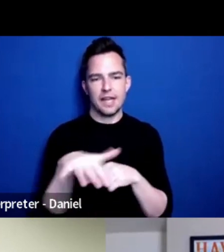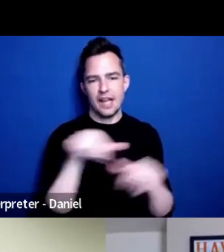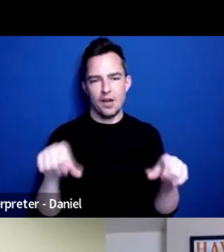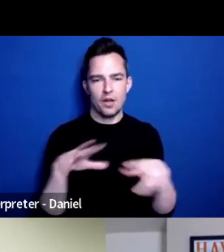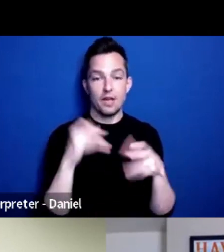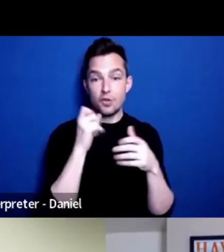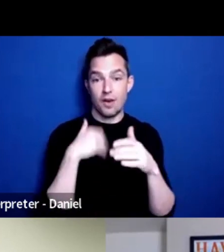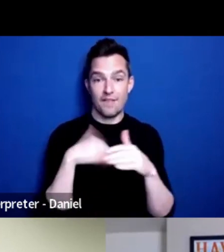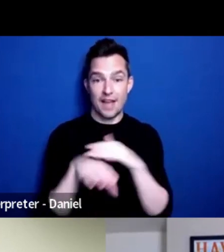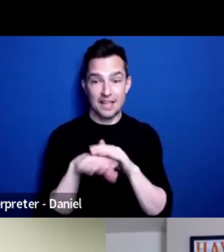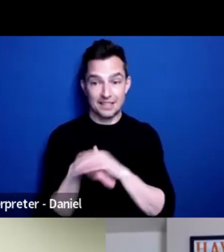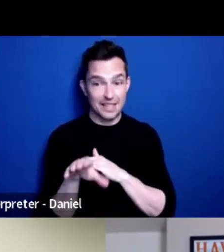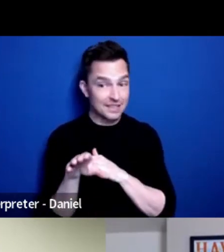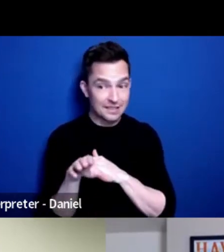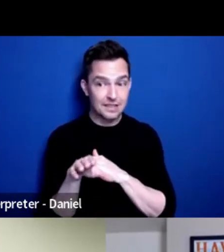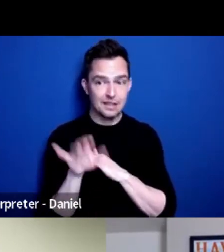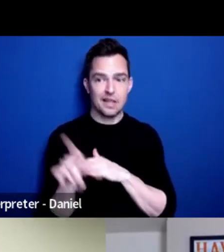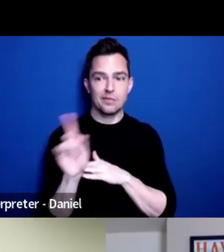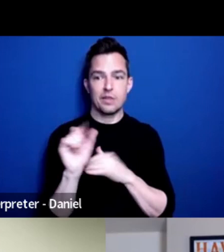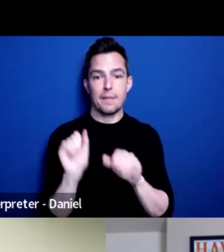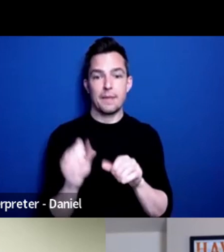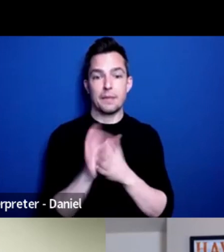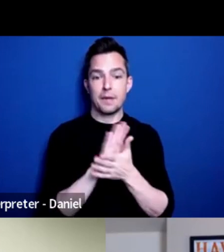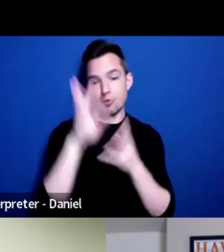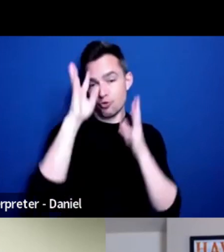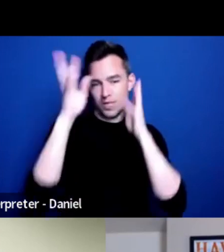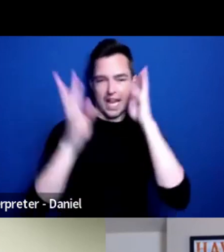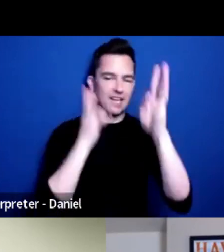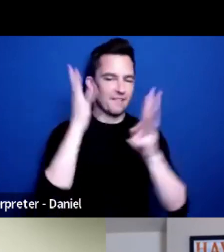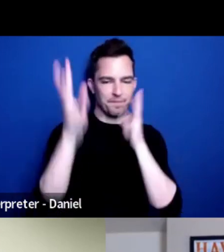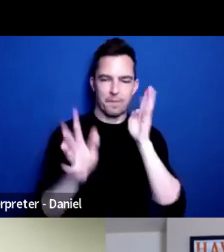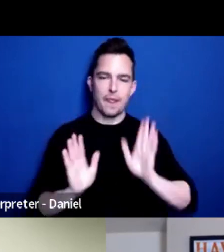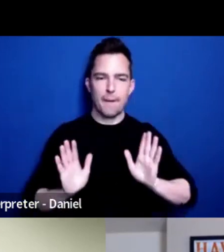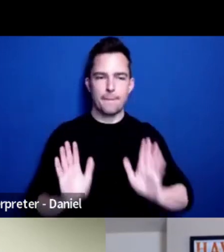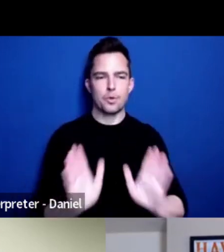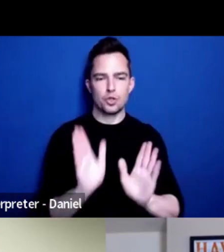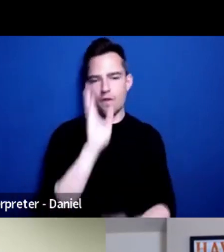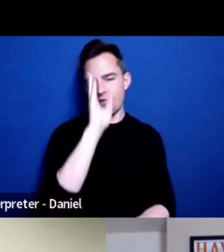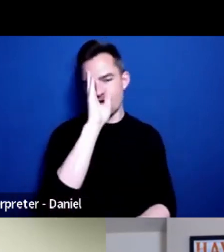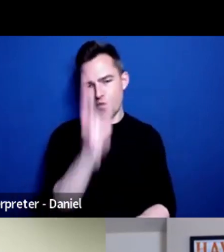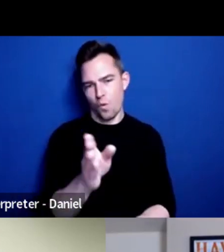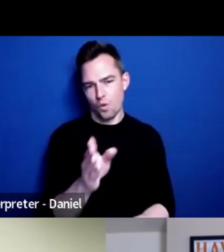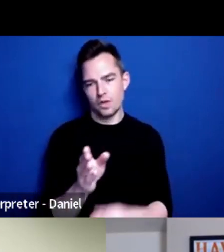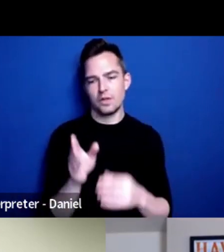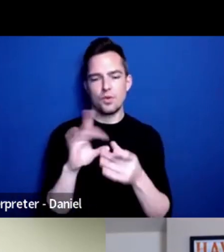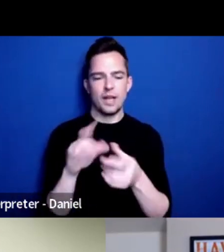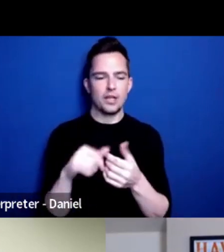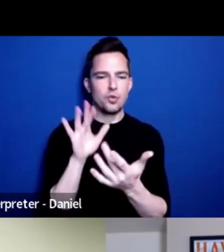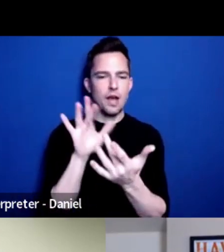think that's where the ability to be creative and push forward as far as outreaching and reaching as many people as you